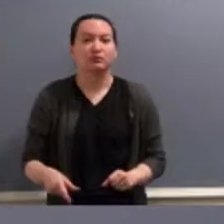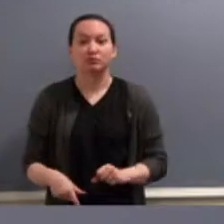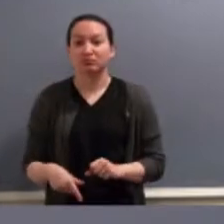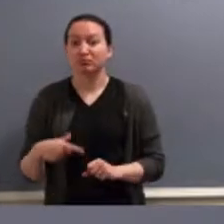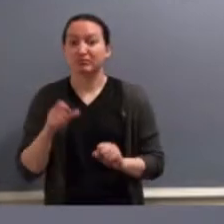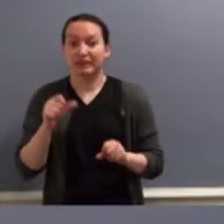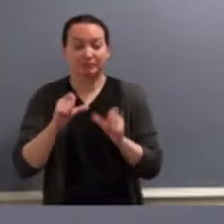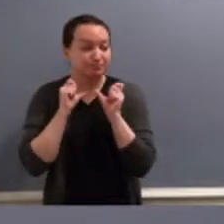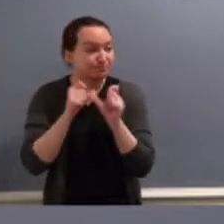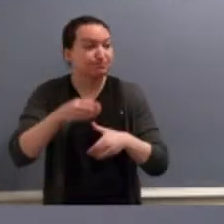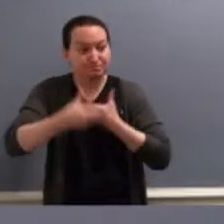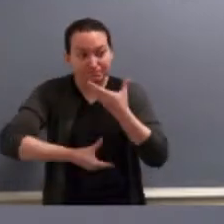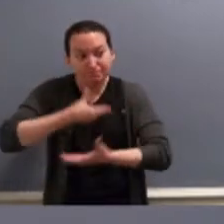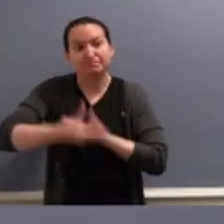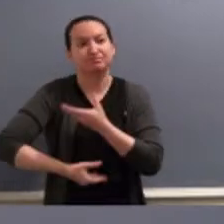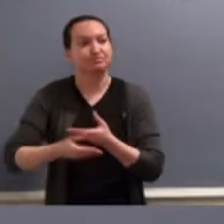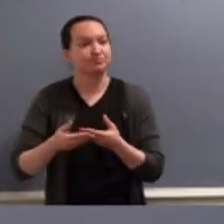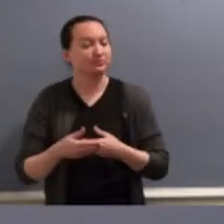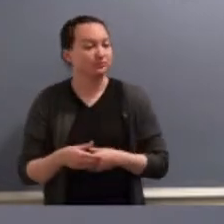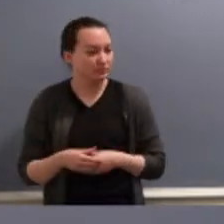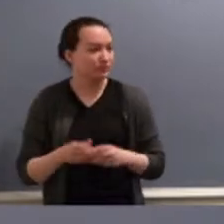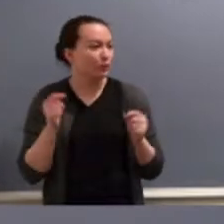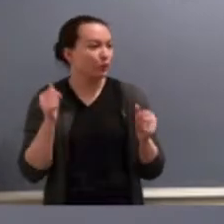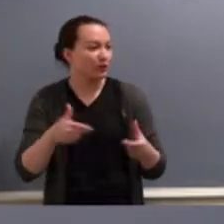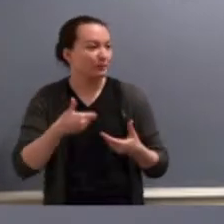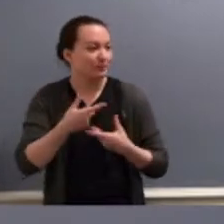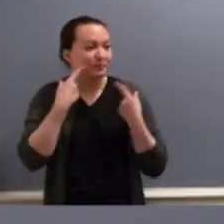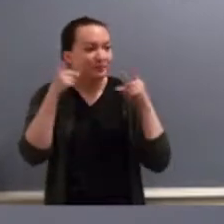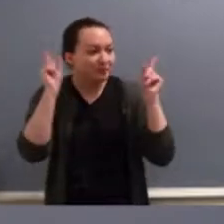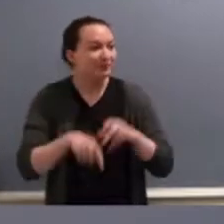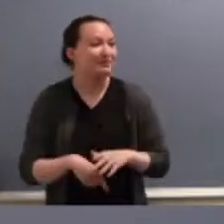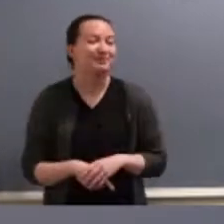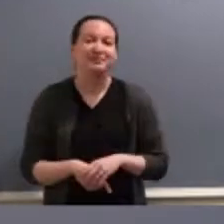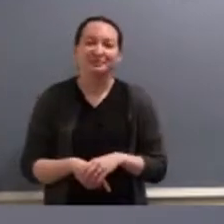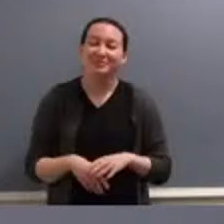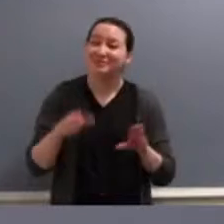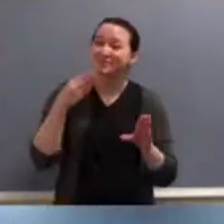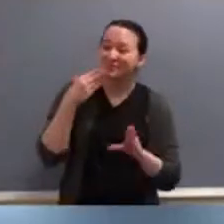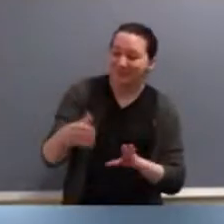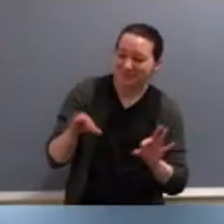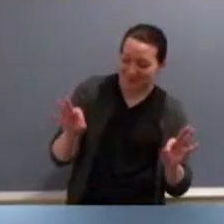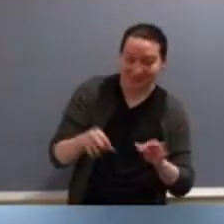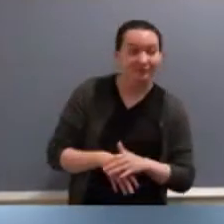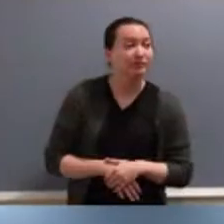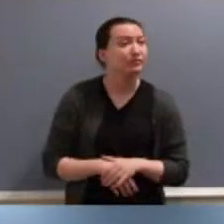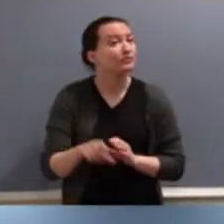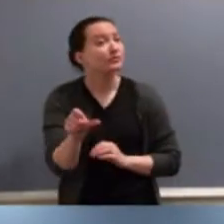keep the progress in those areas moving quickly and effectively absolutely thank you anyone else